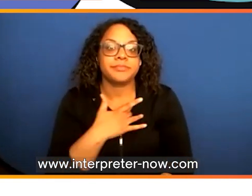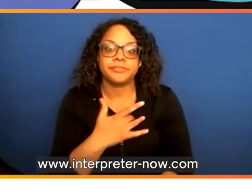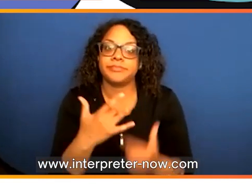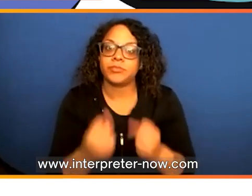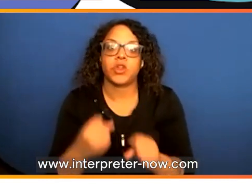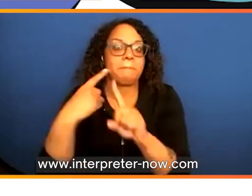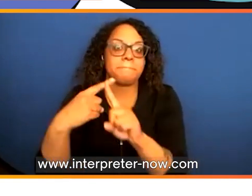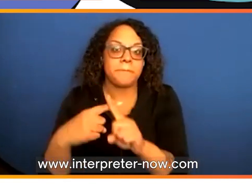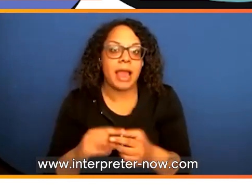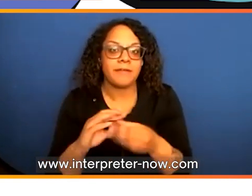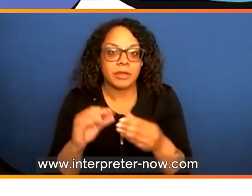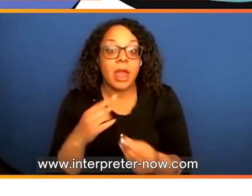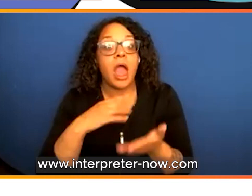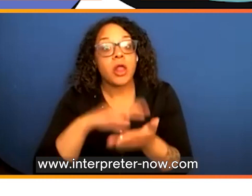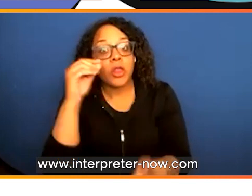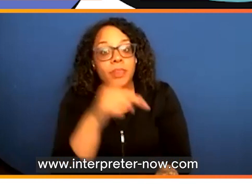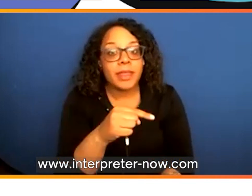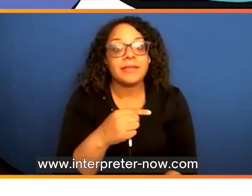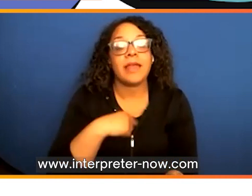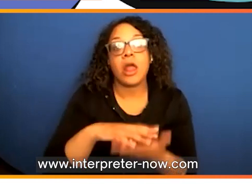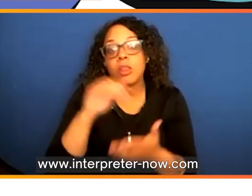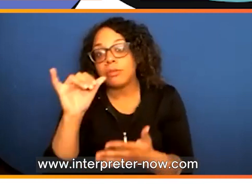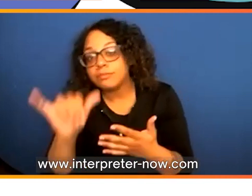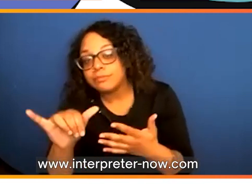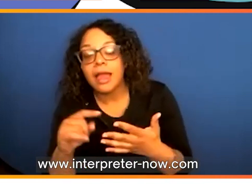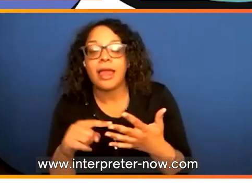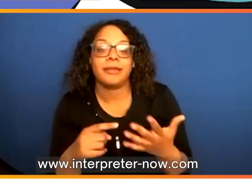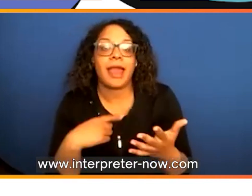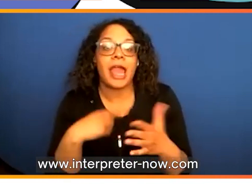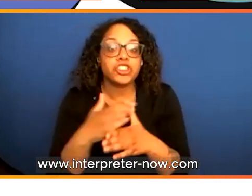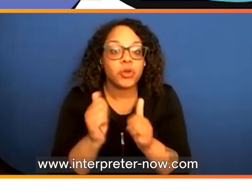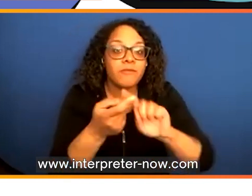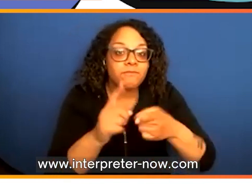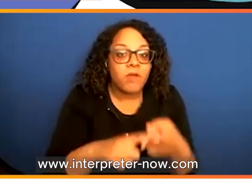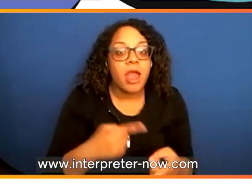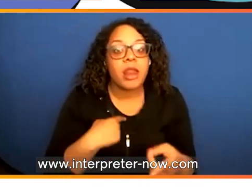Once we got over that piece, the other key, I talked about this earlier was, at some point,